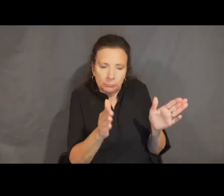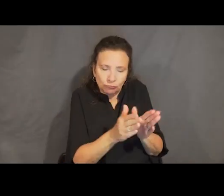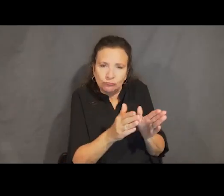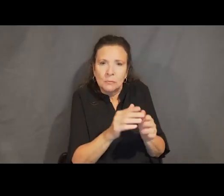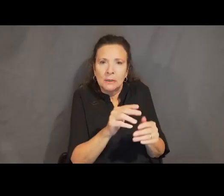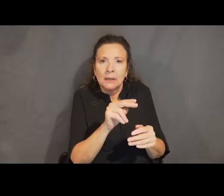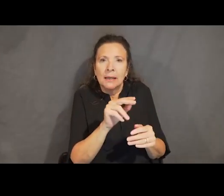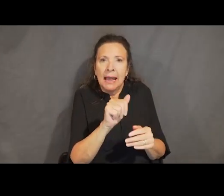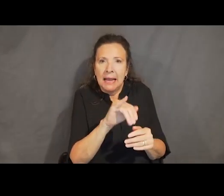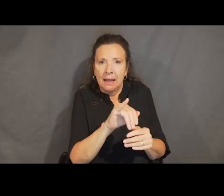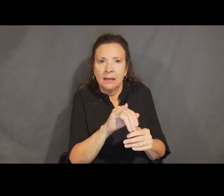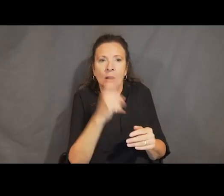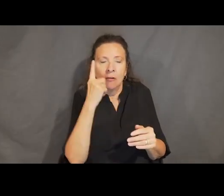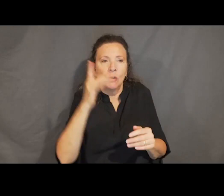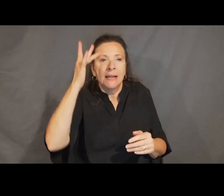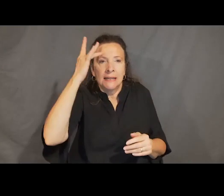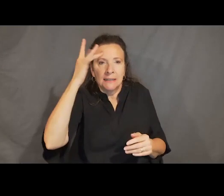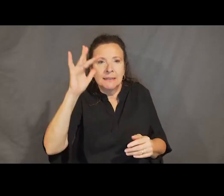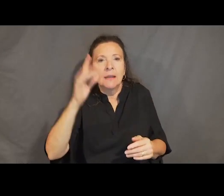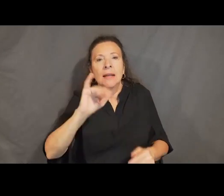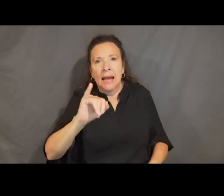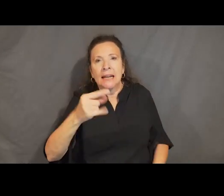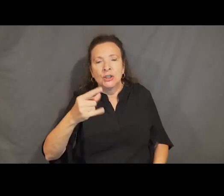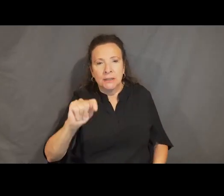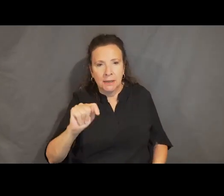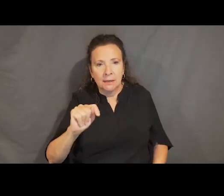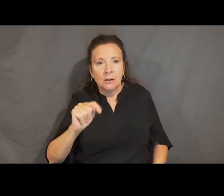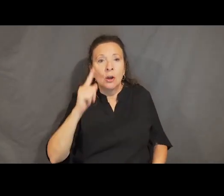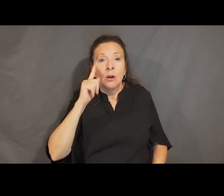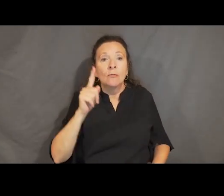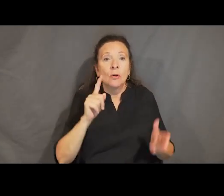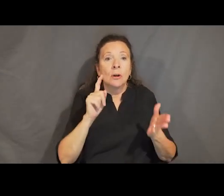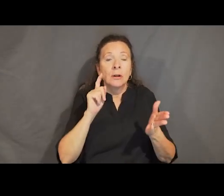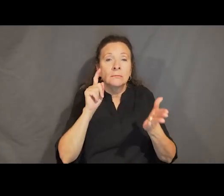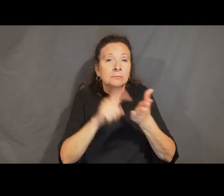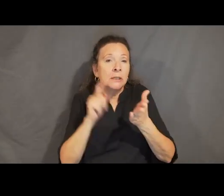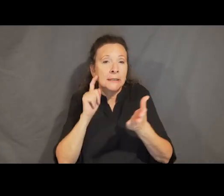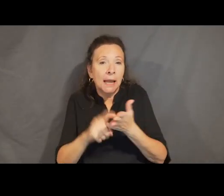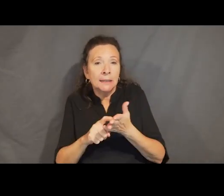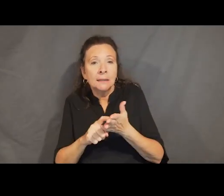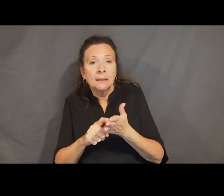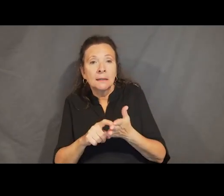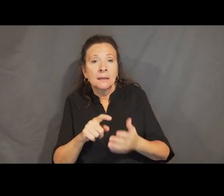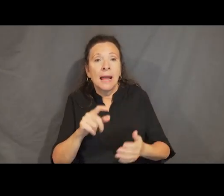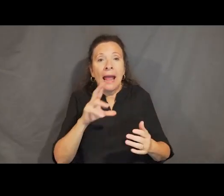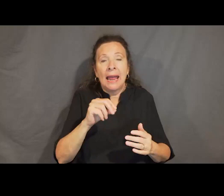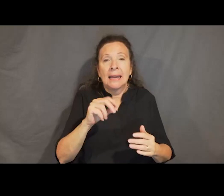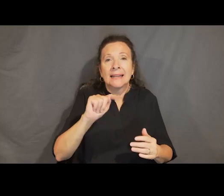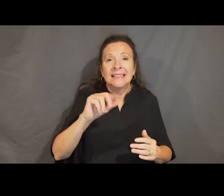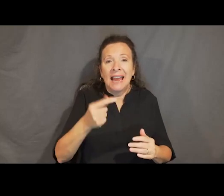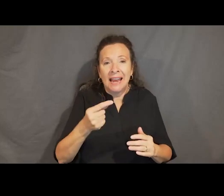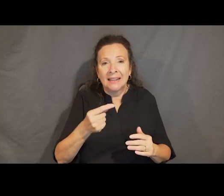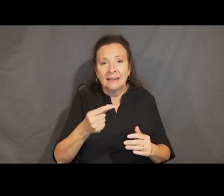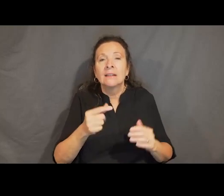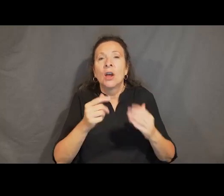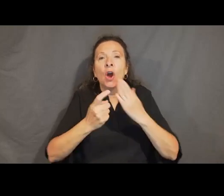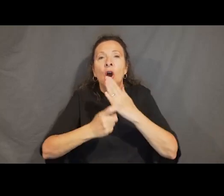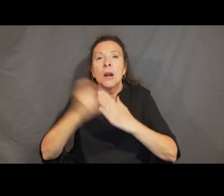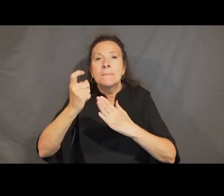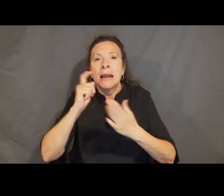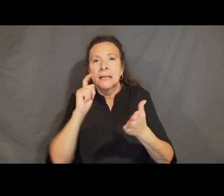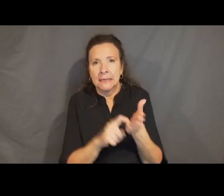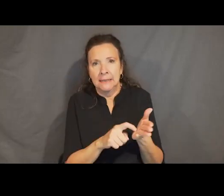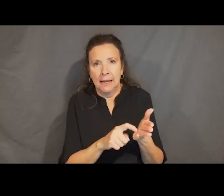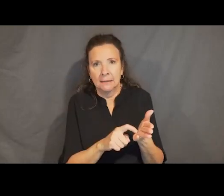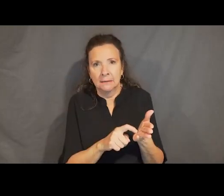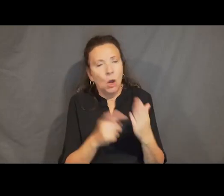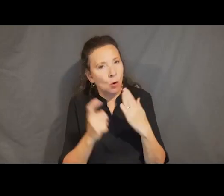test to auto detect WCAG issues that in the past weren't possible to autodetect. And sometimes,